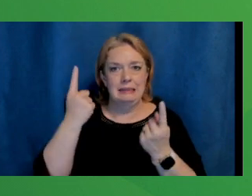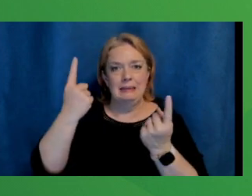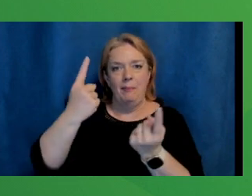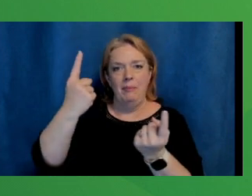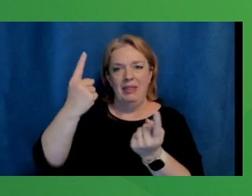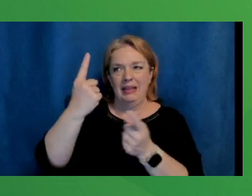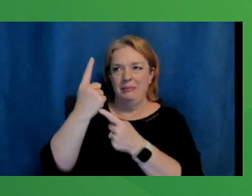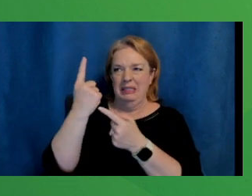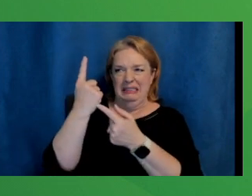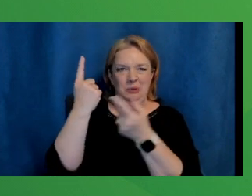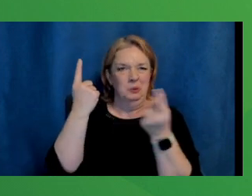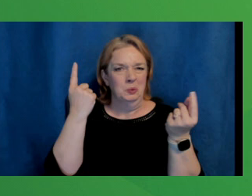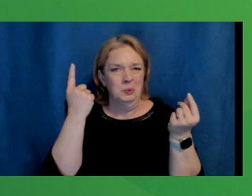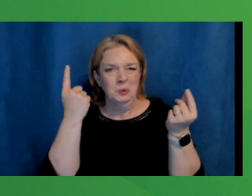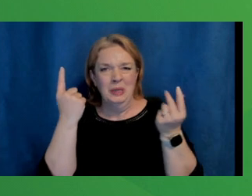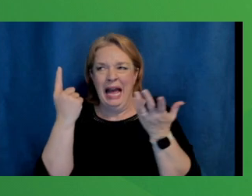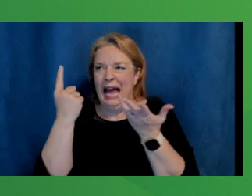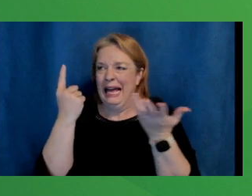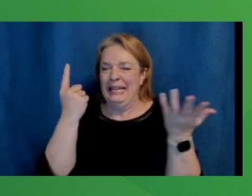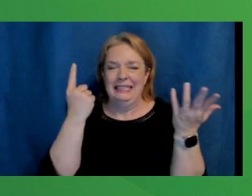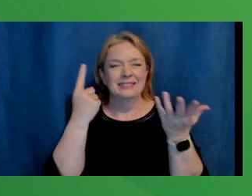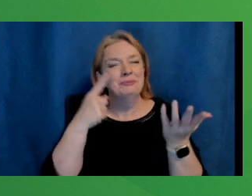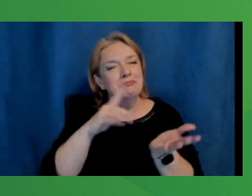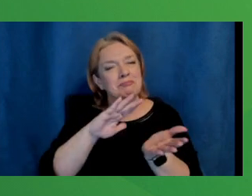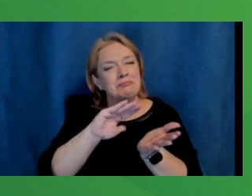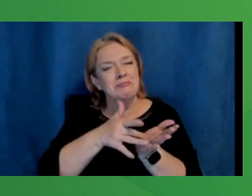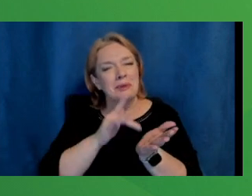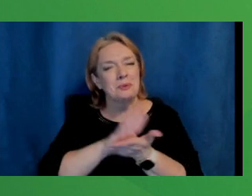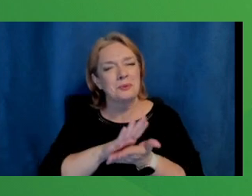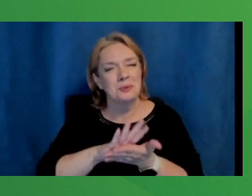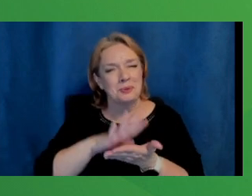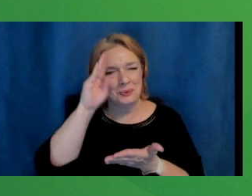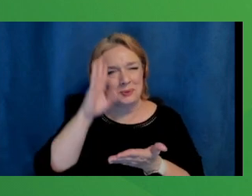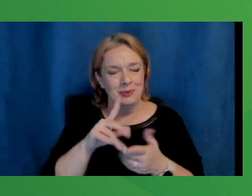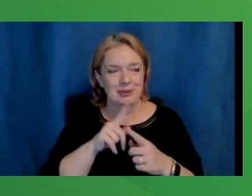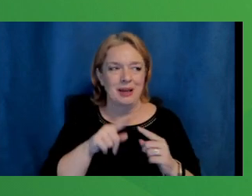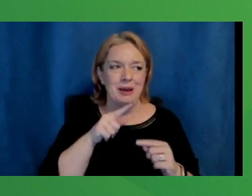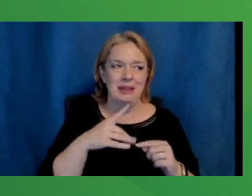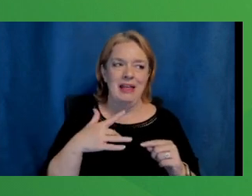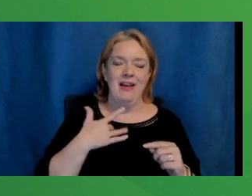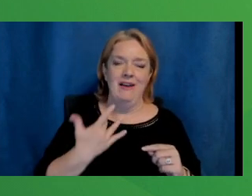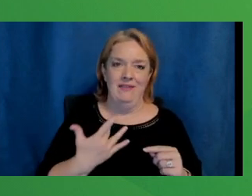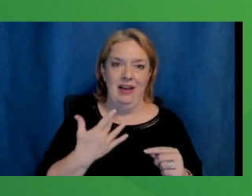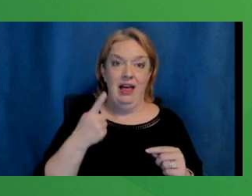school students, but they did have a sense that their voices combined with other voices,